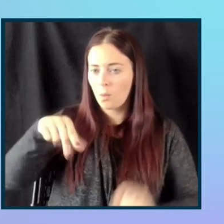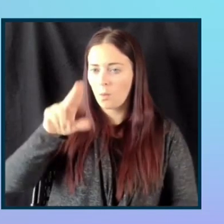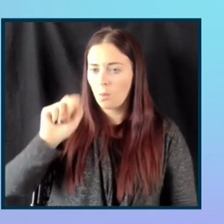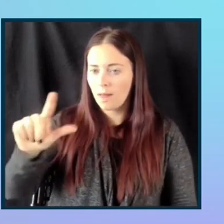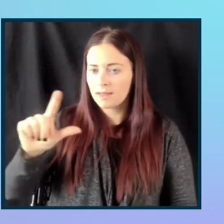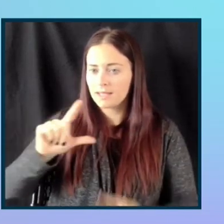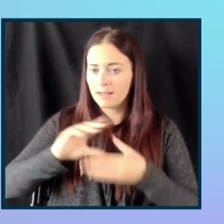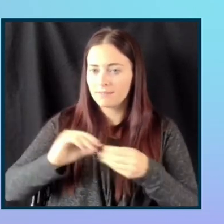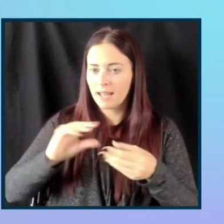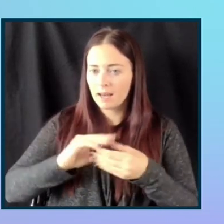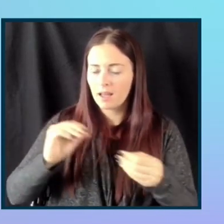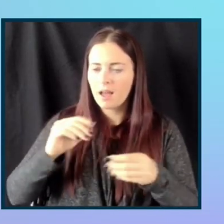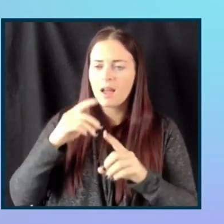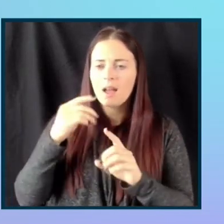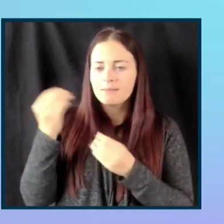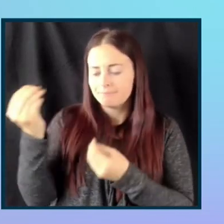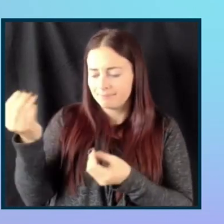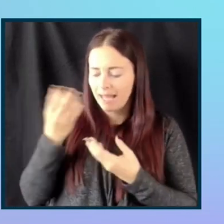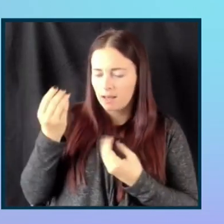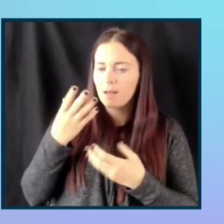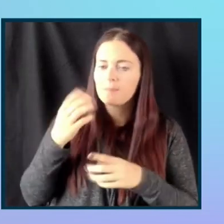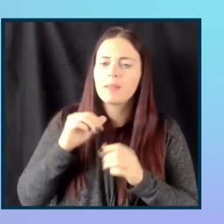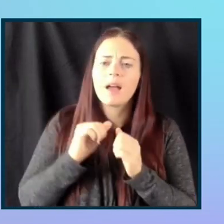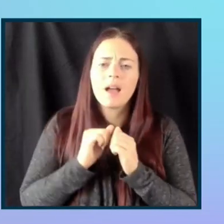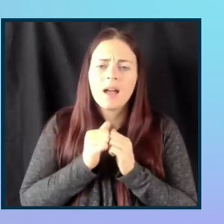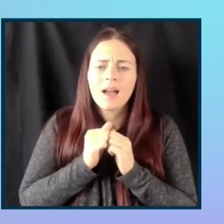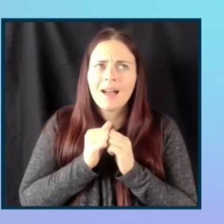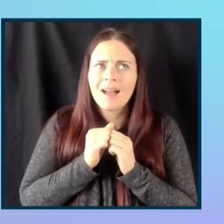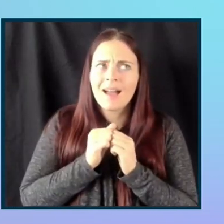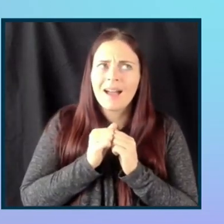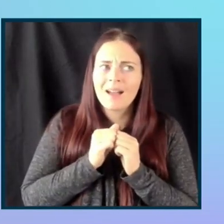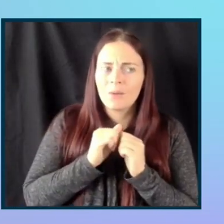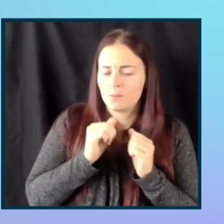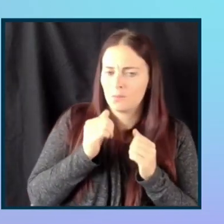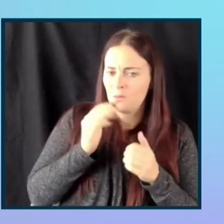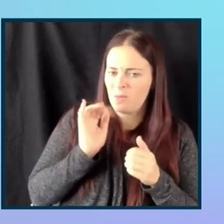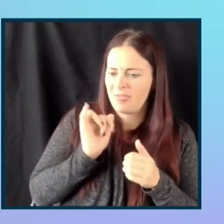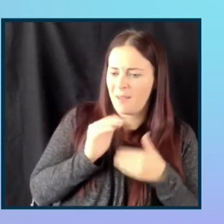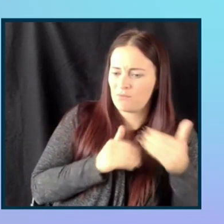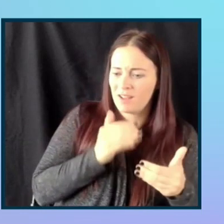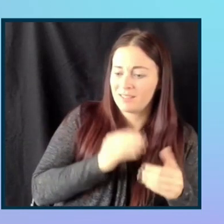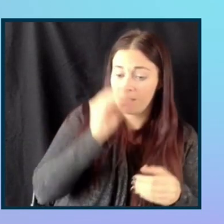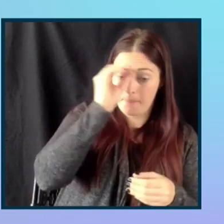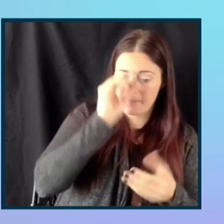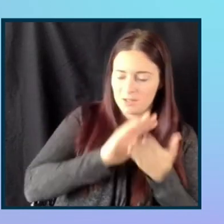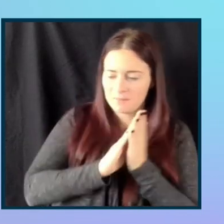before it transcends opinion to become real data? We often don't have resources to test